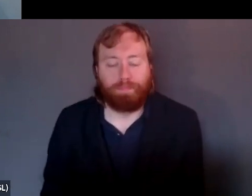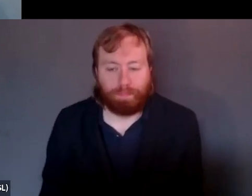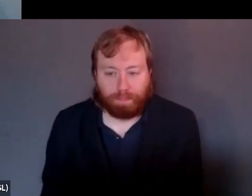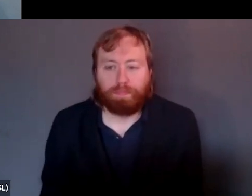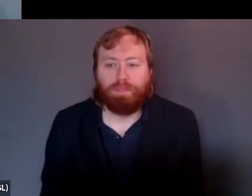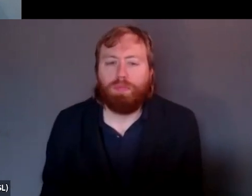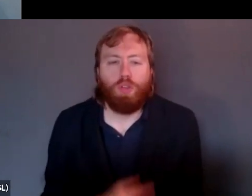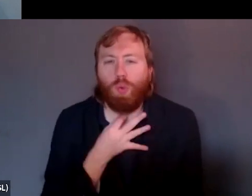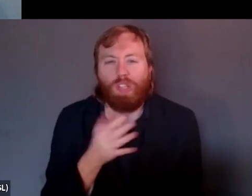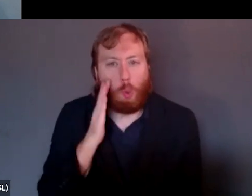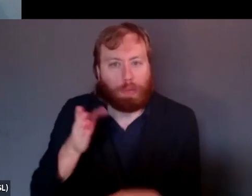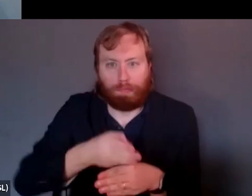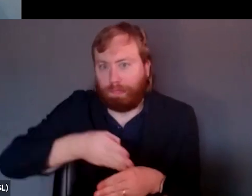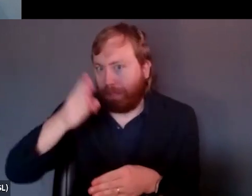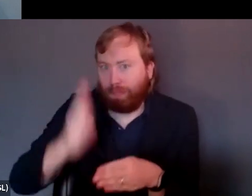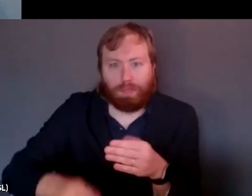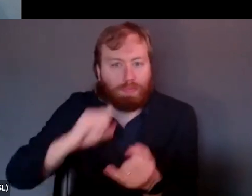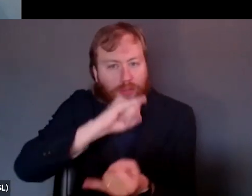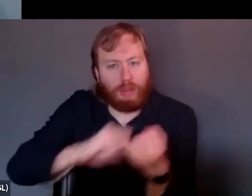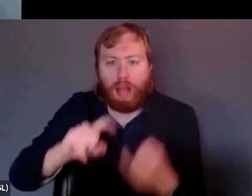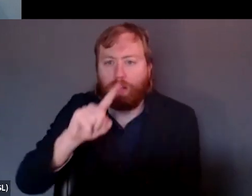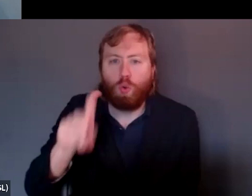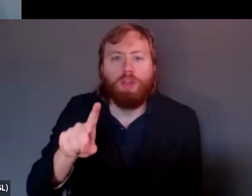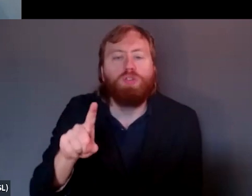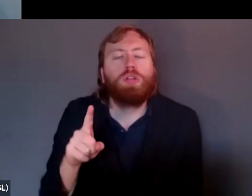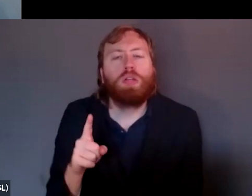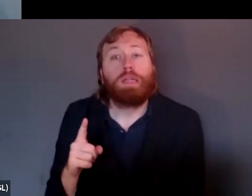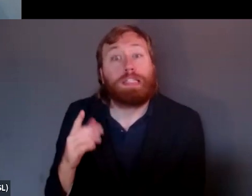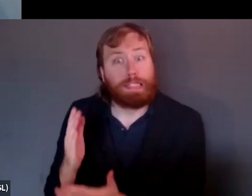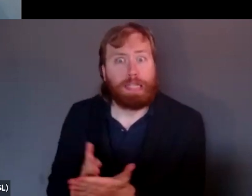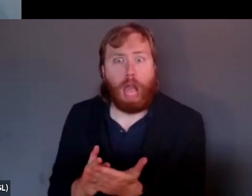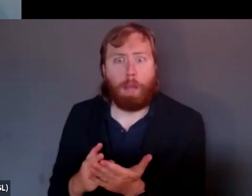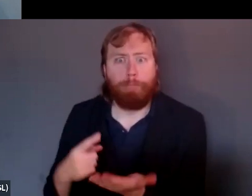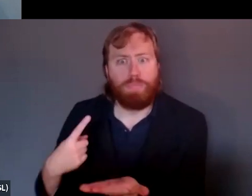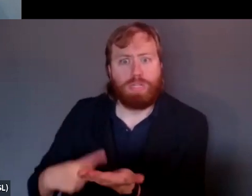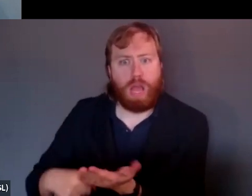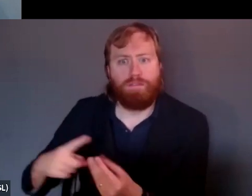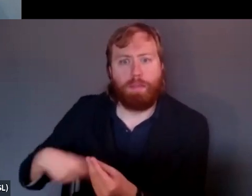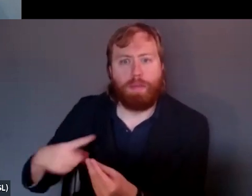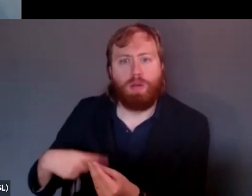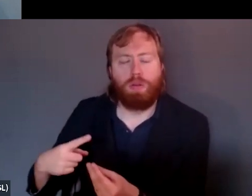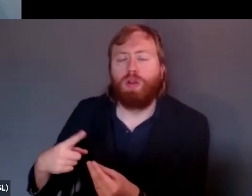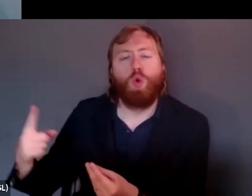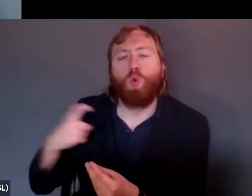I'm going to wrap this and make this our final question, but there was a question related to estimating